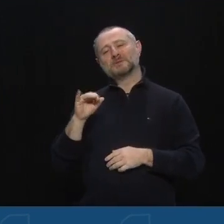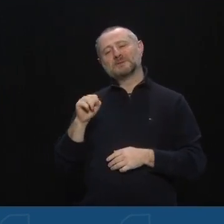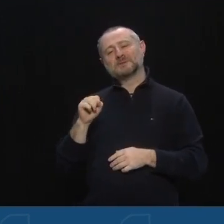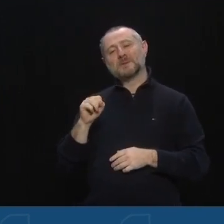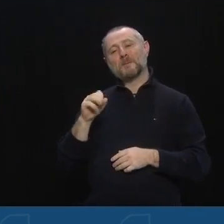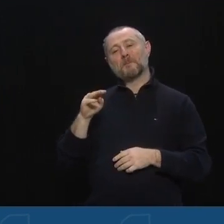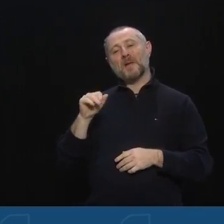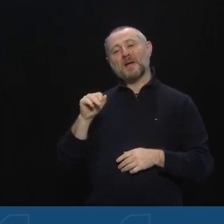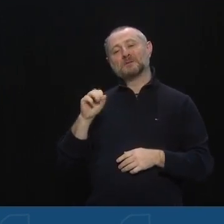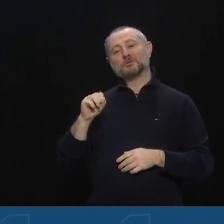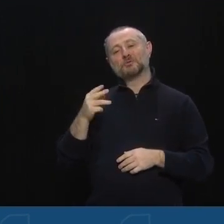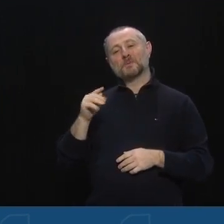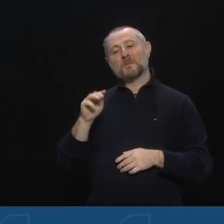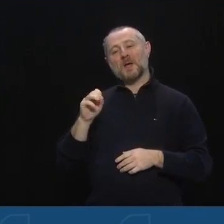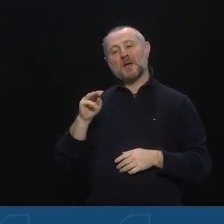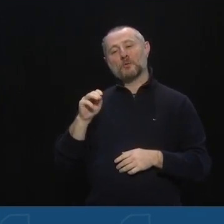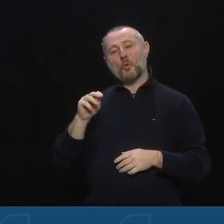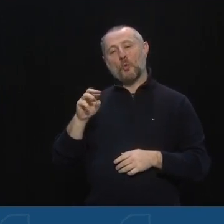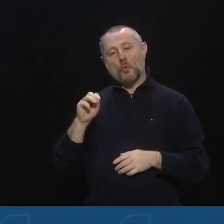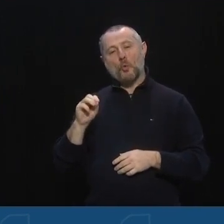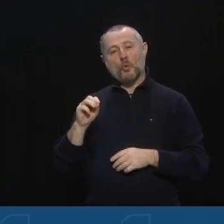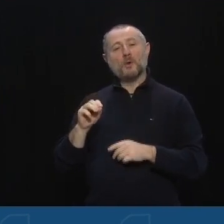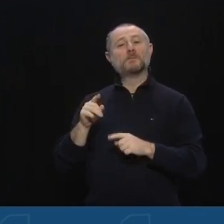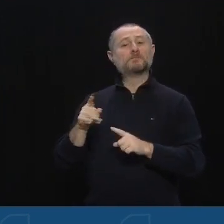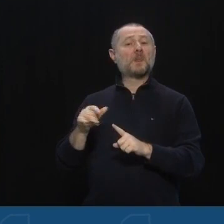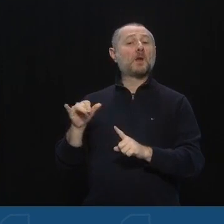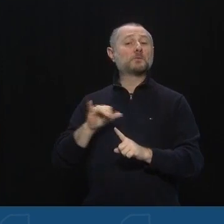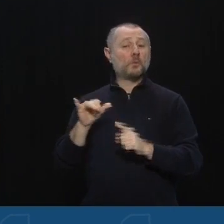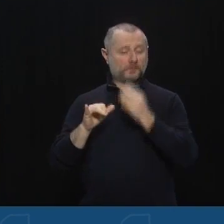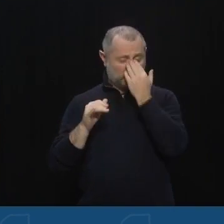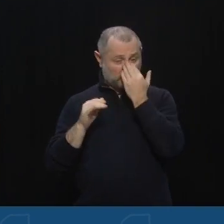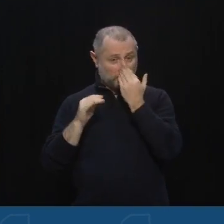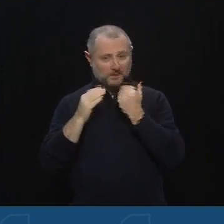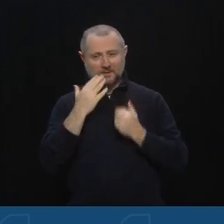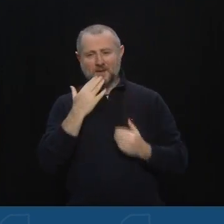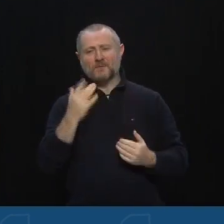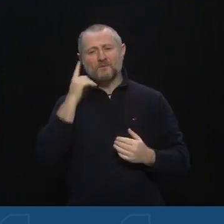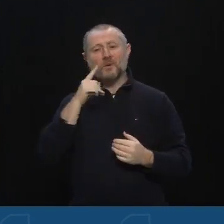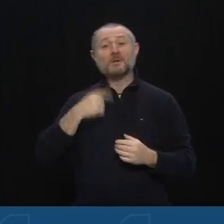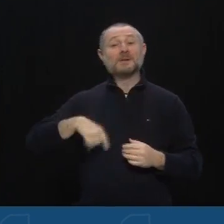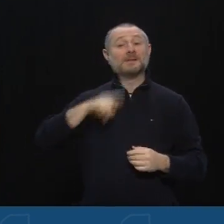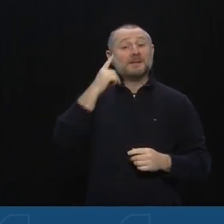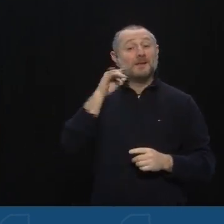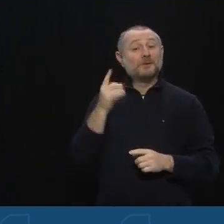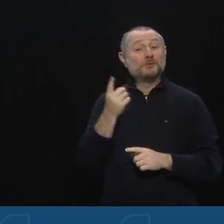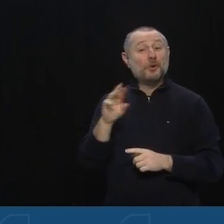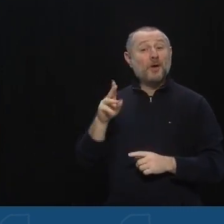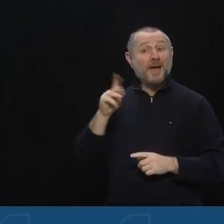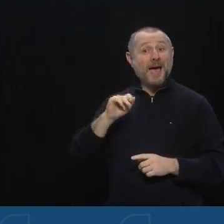HAVE IN SO MANY OTHER HOSPITALS. I WANT TO THANK CHRIS FOR BEING HERE AS WELL. WE ALSO ANTS